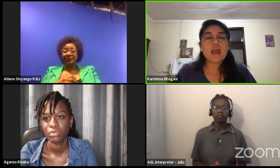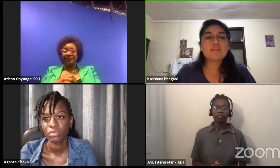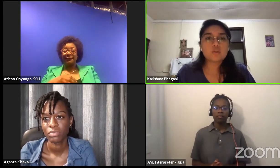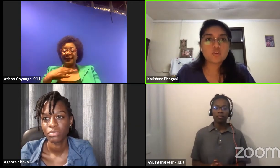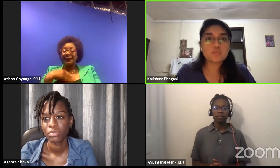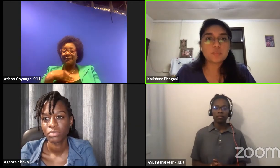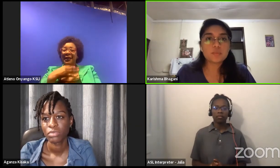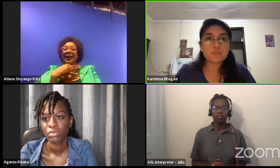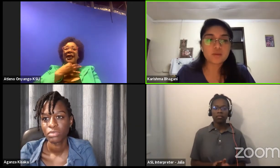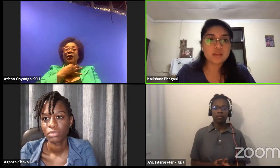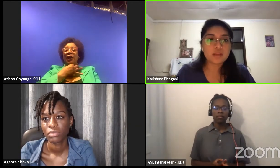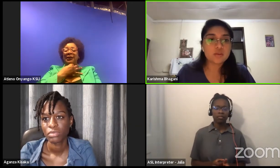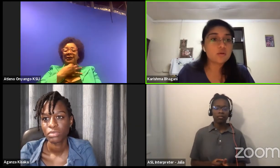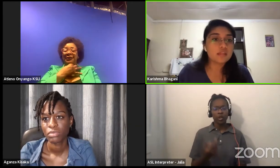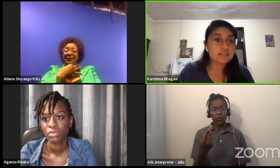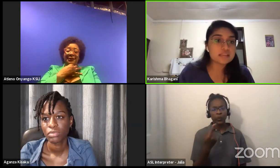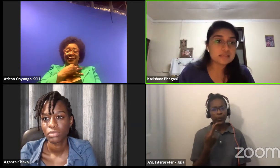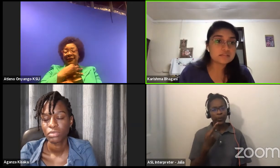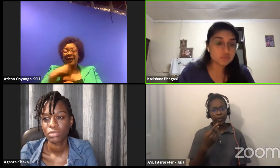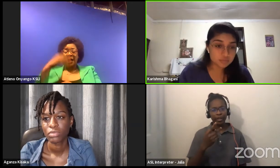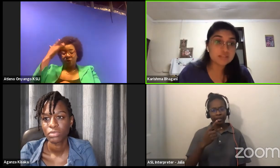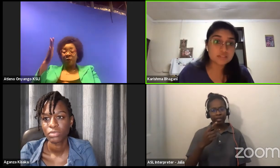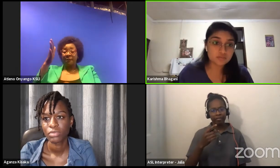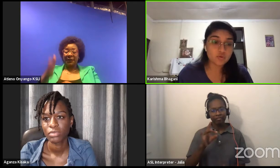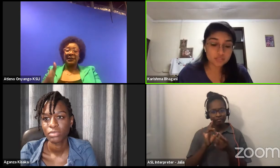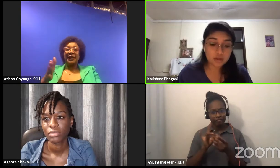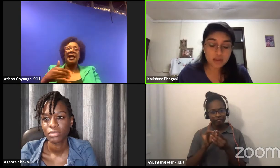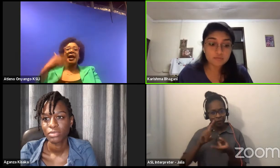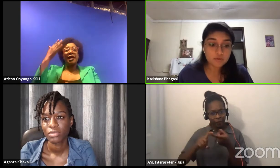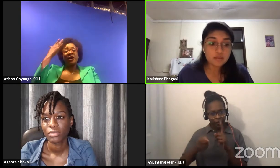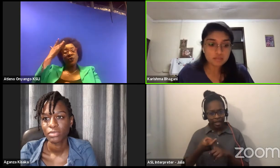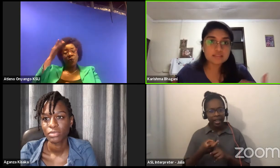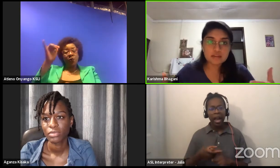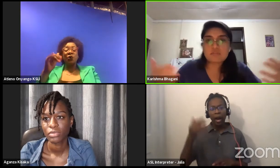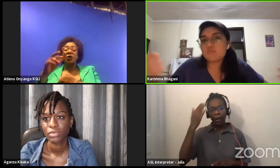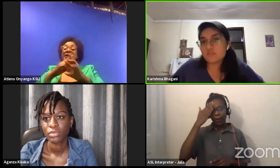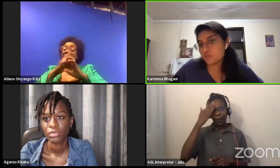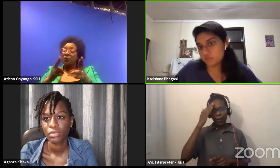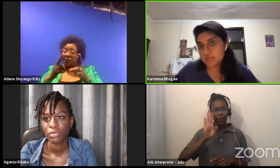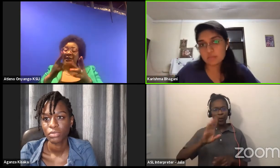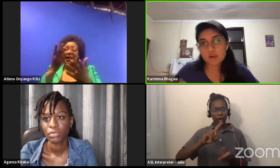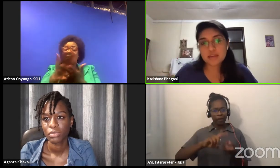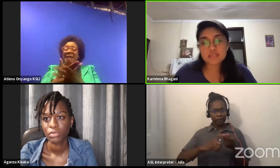having known you personally also, I know that these responses of yours are kind of things that have evolved over time, right?